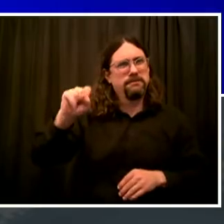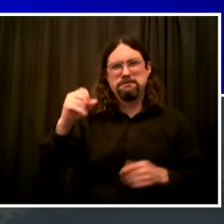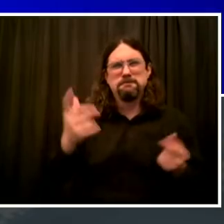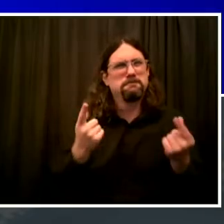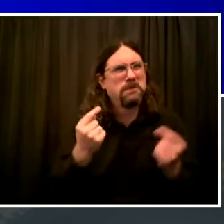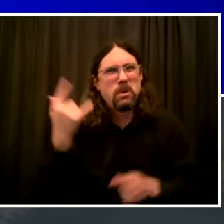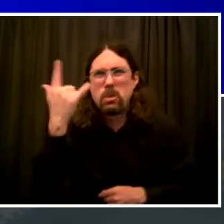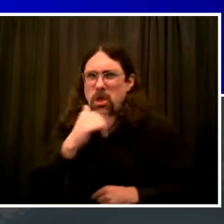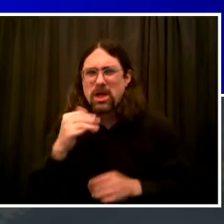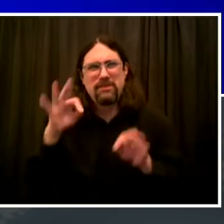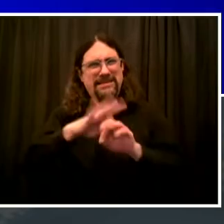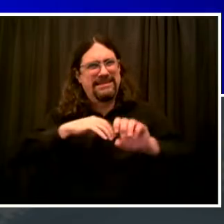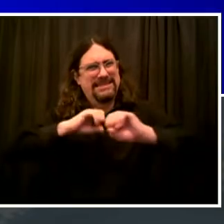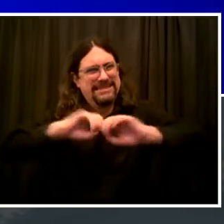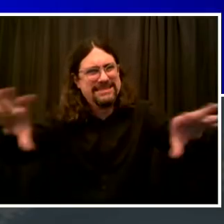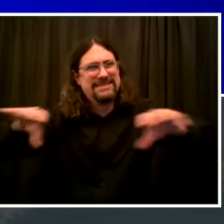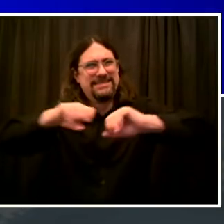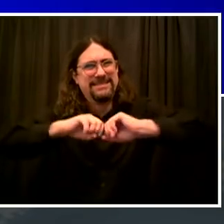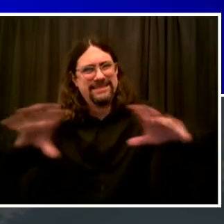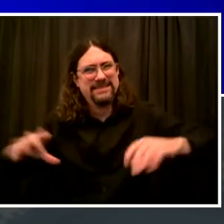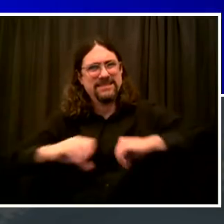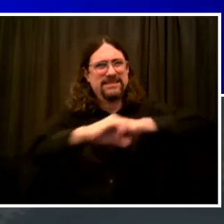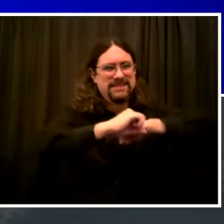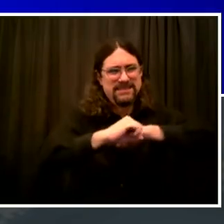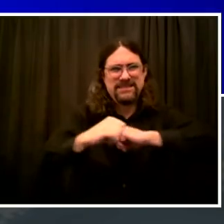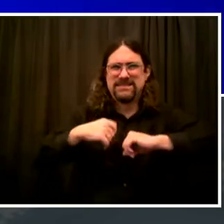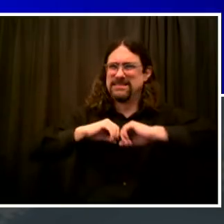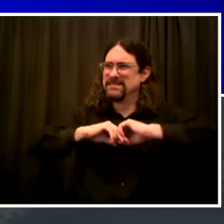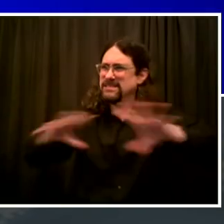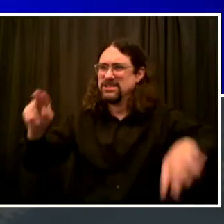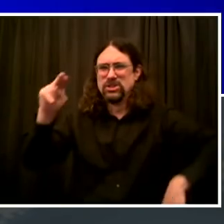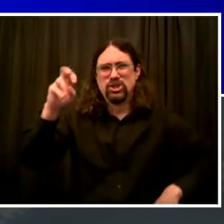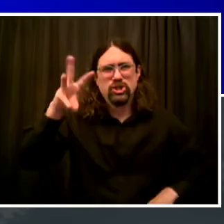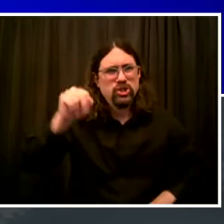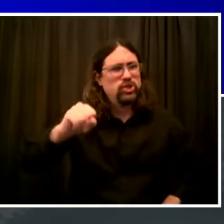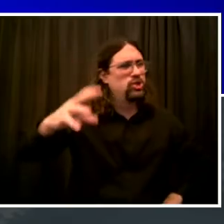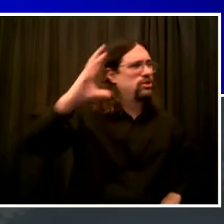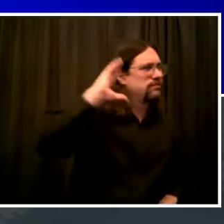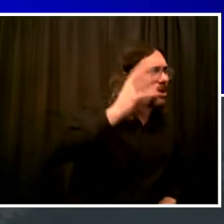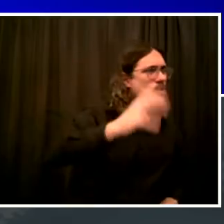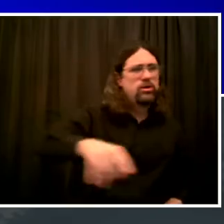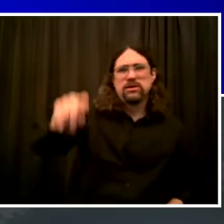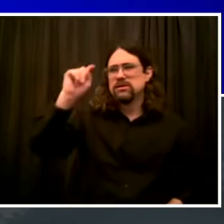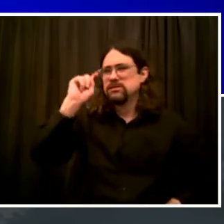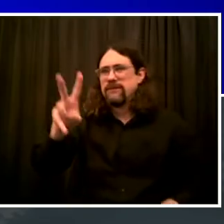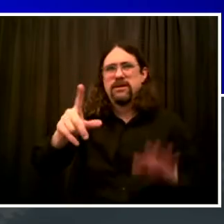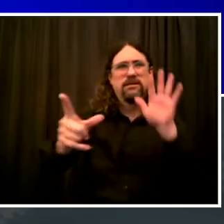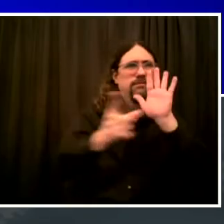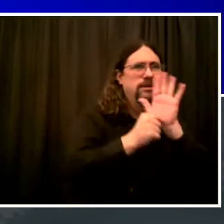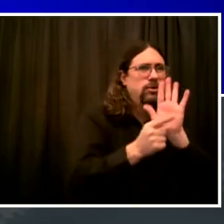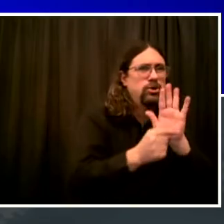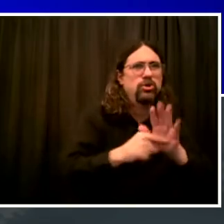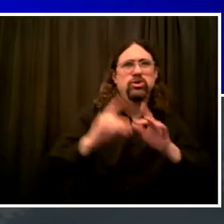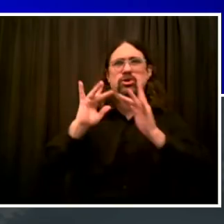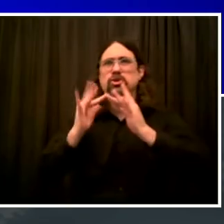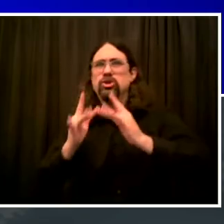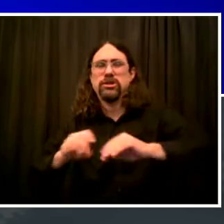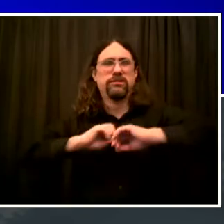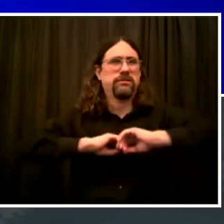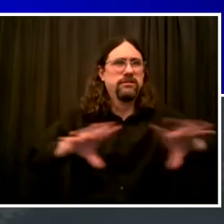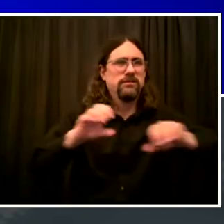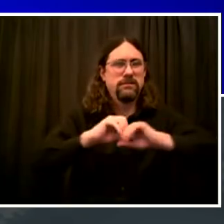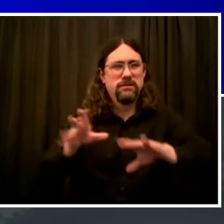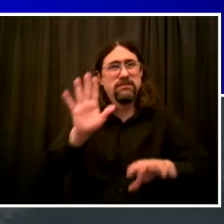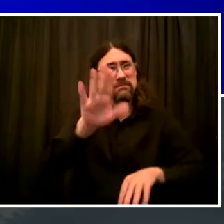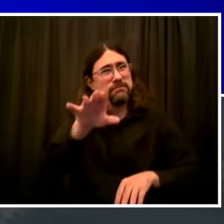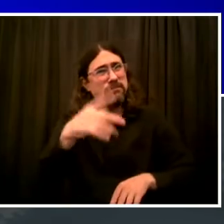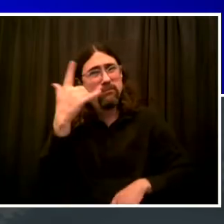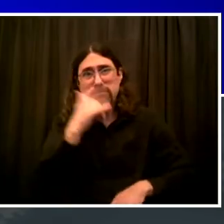WE'RE LAUNCHING